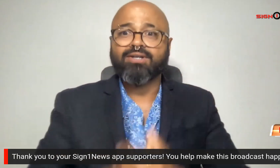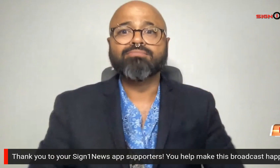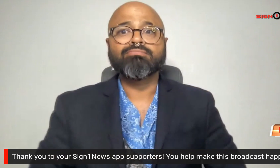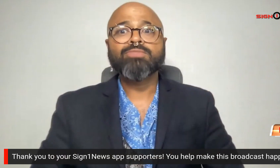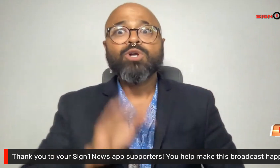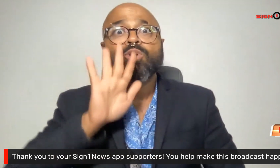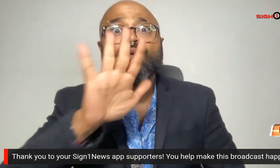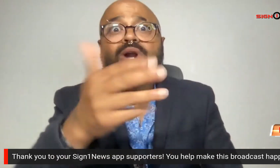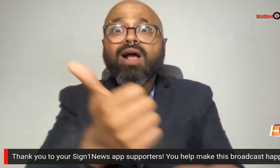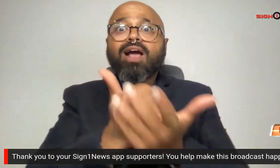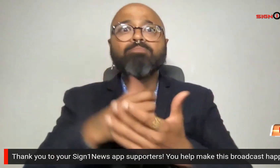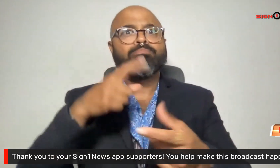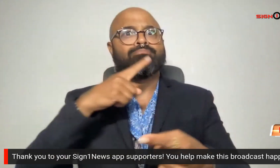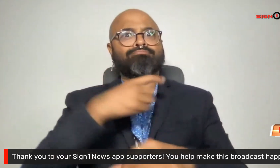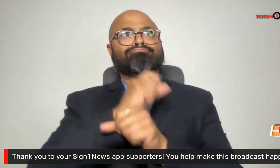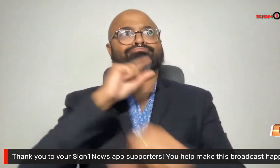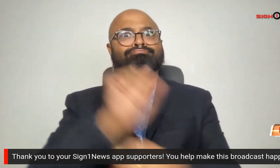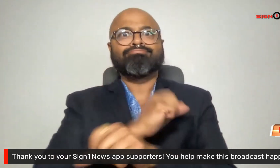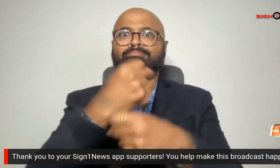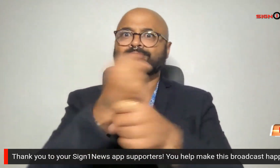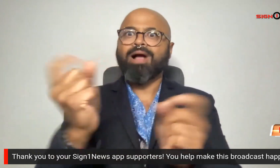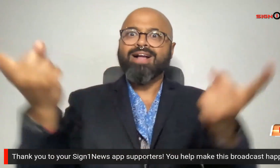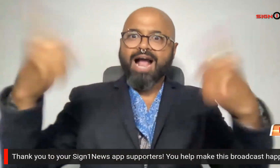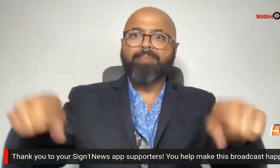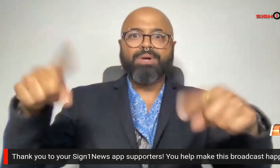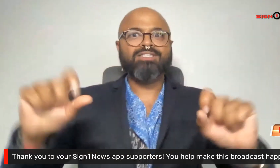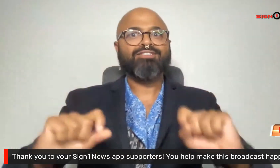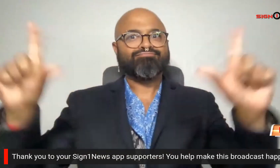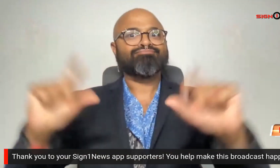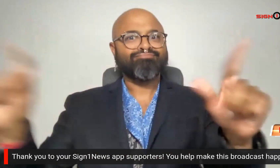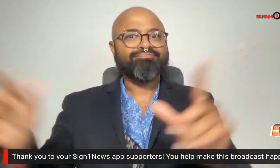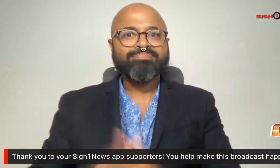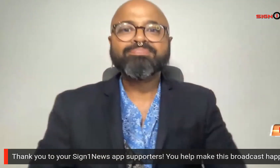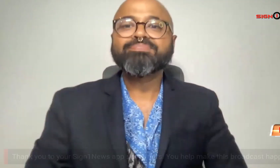a big thank you to our Sign1News app supporters you help make this broadcast happen